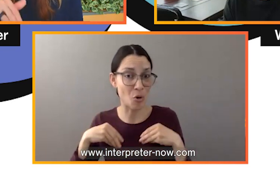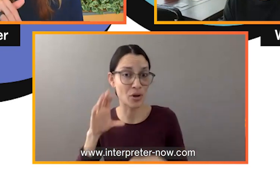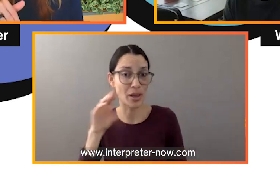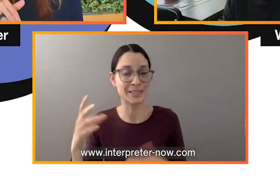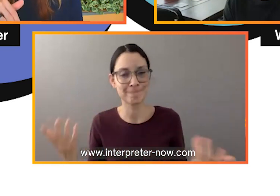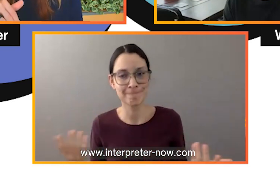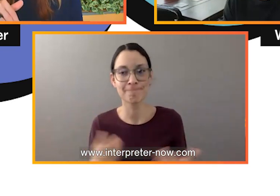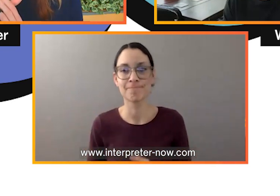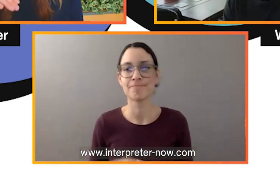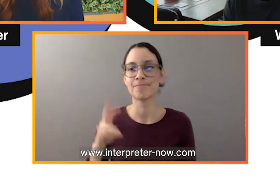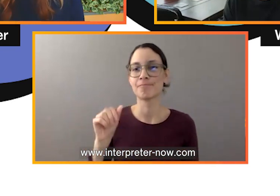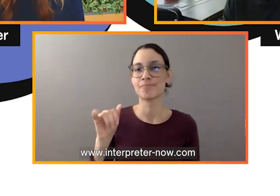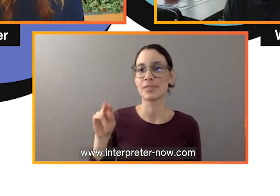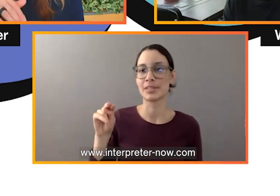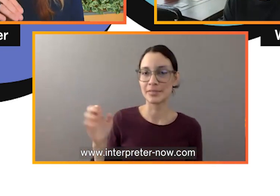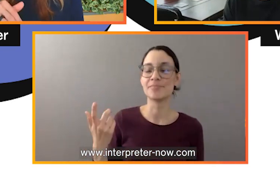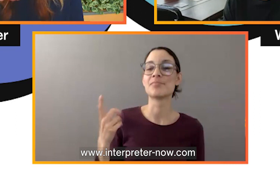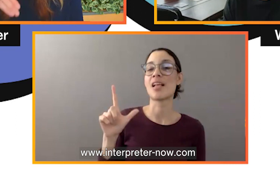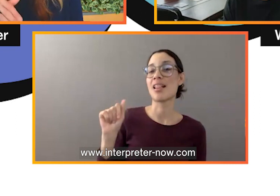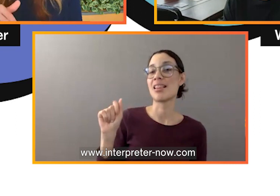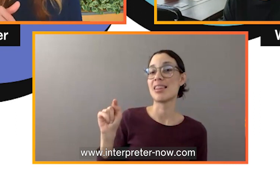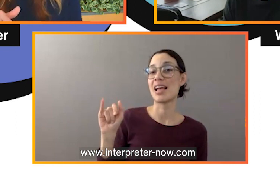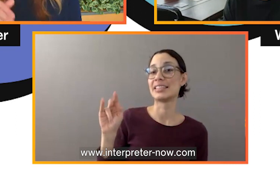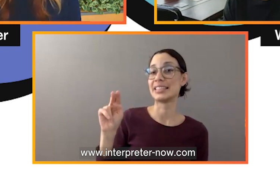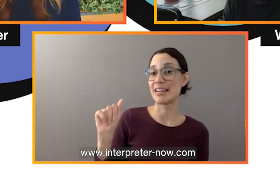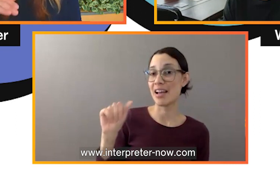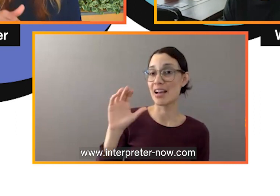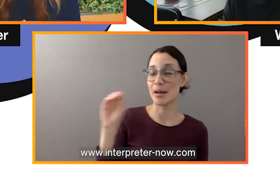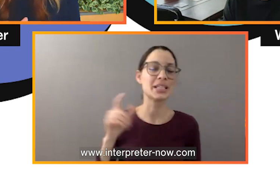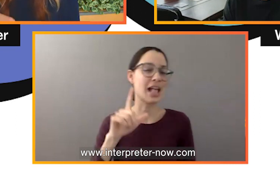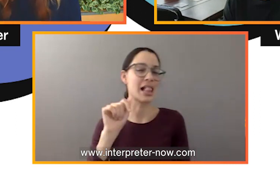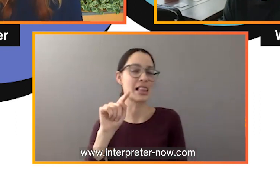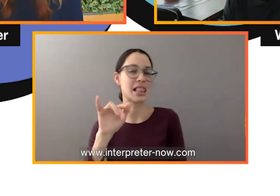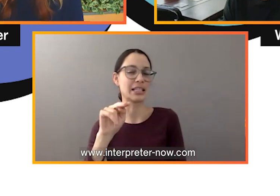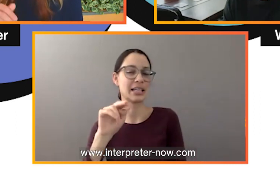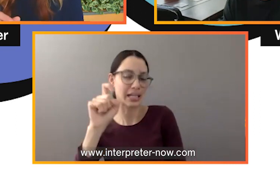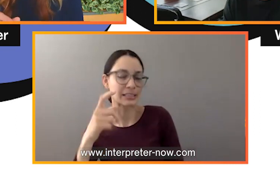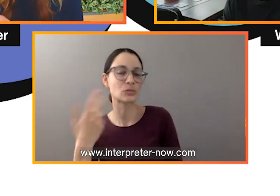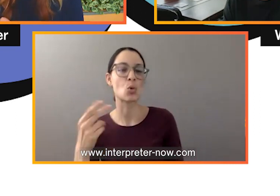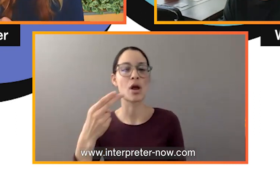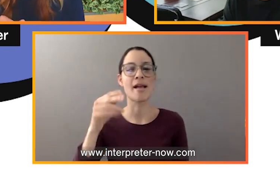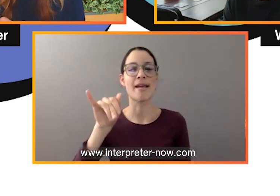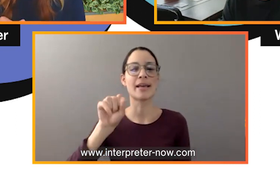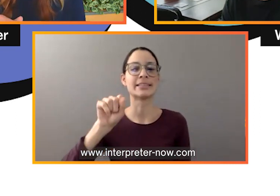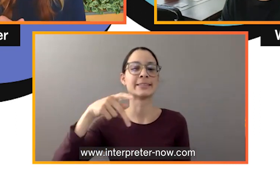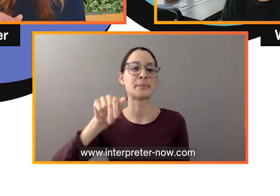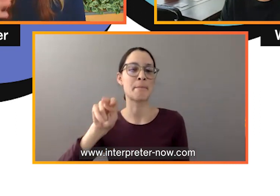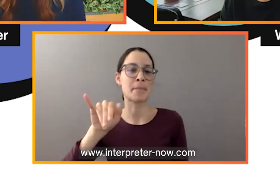and entrepreneurs, especially people who are underrepresented that didn't have the friends